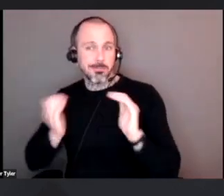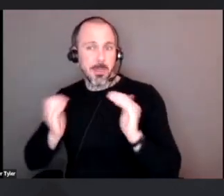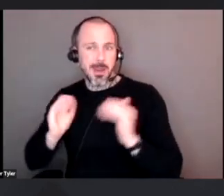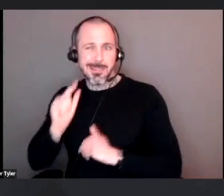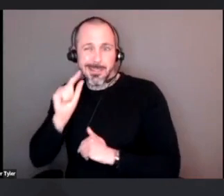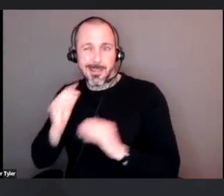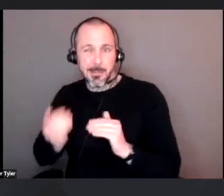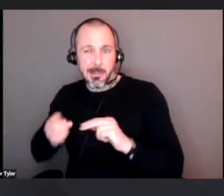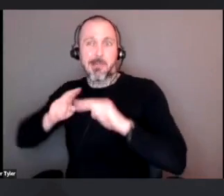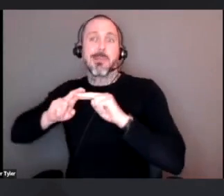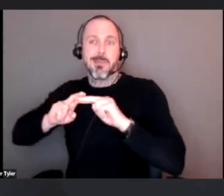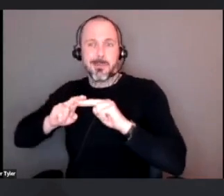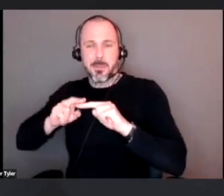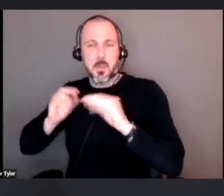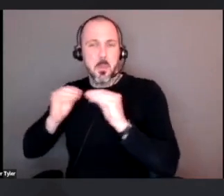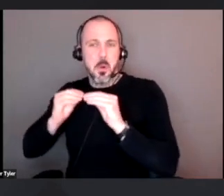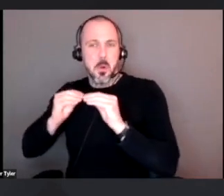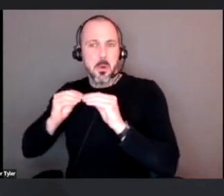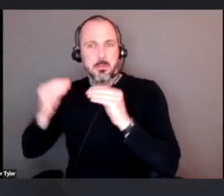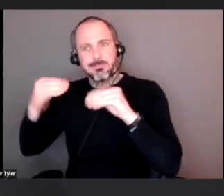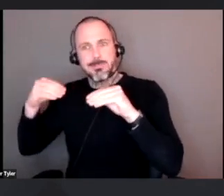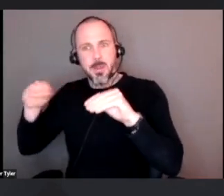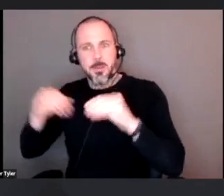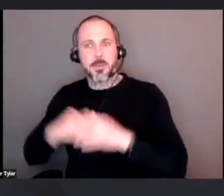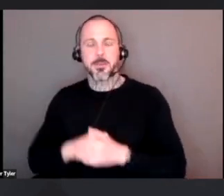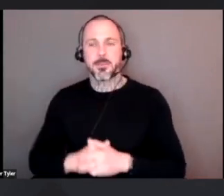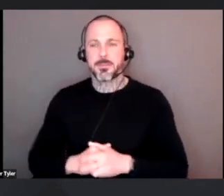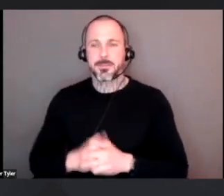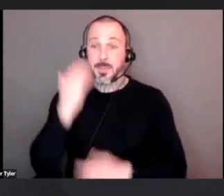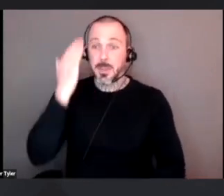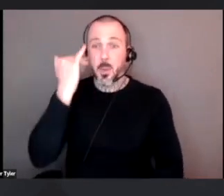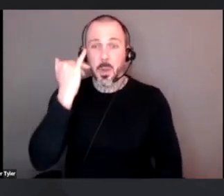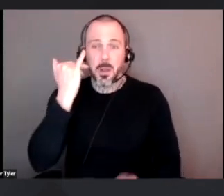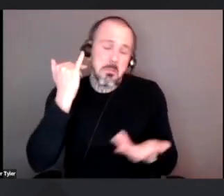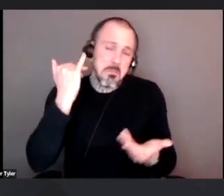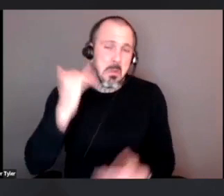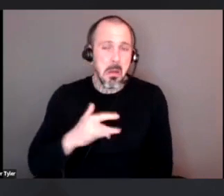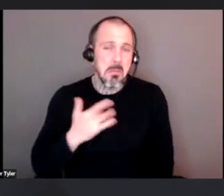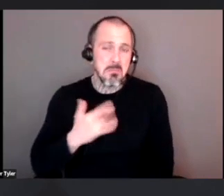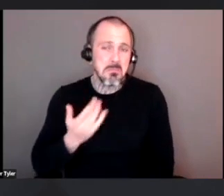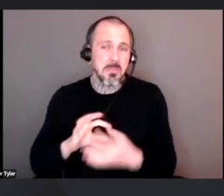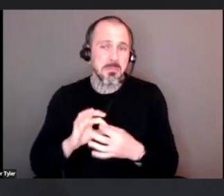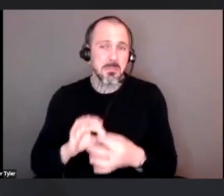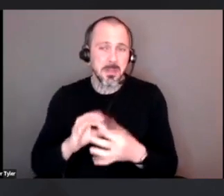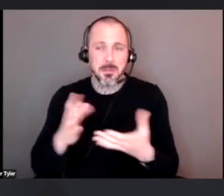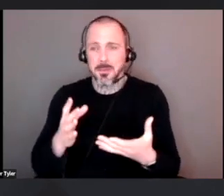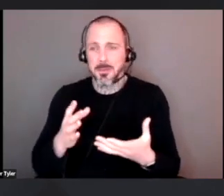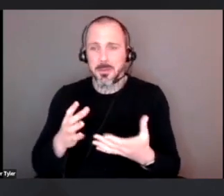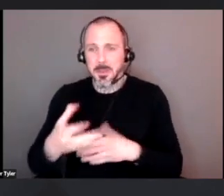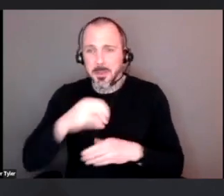There's really not much else going on in our community that would say that. I know I was fortunate enough to be asked by SARC